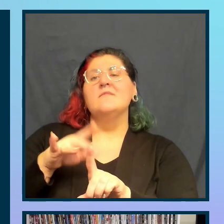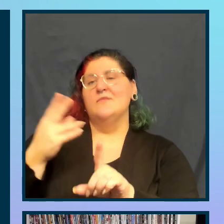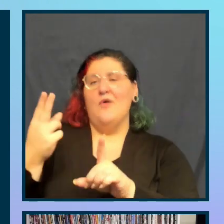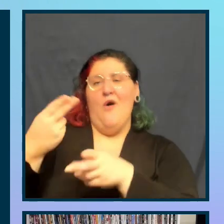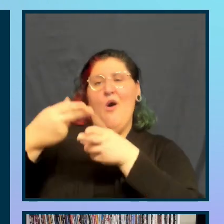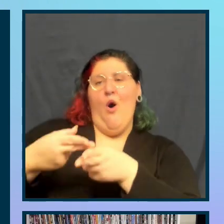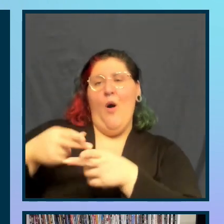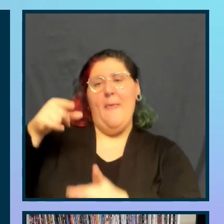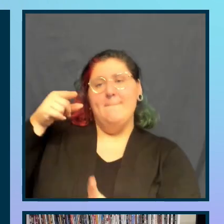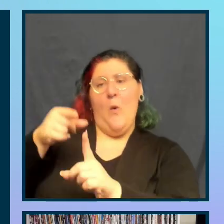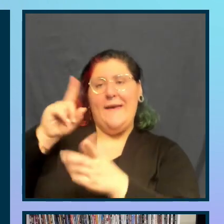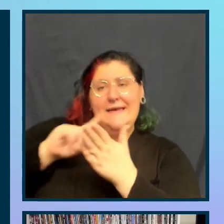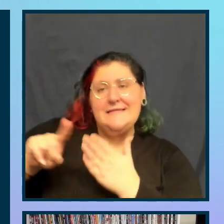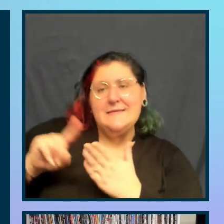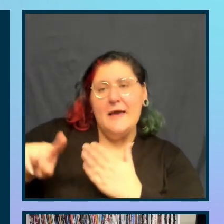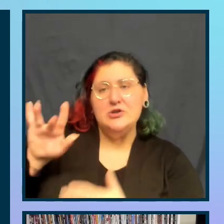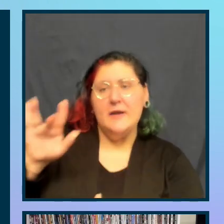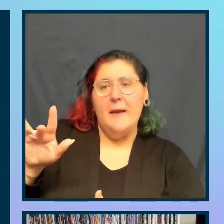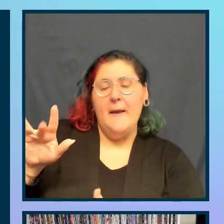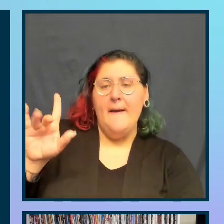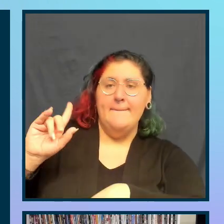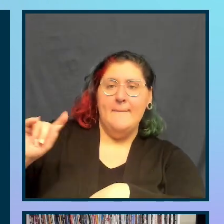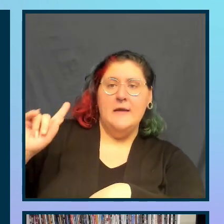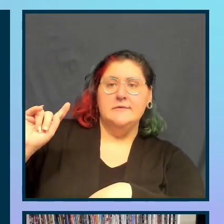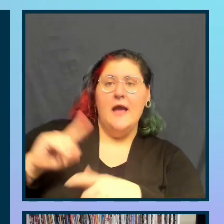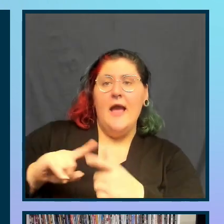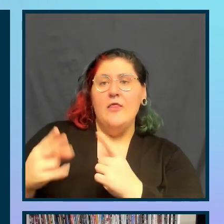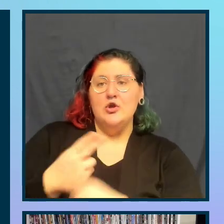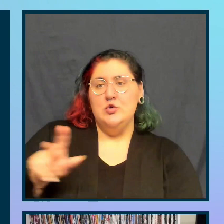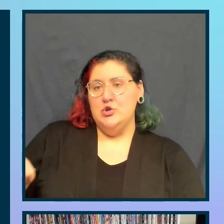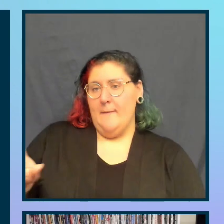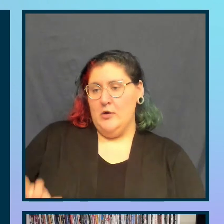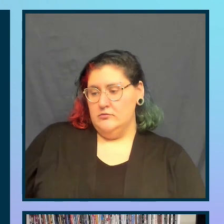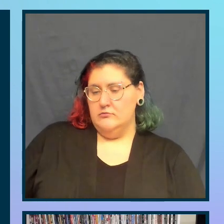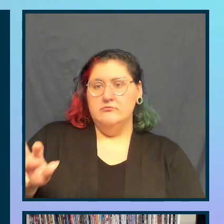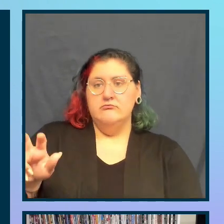and then use the mouse to hover over the UI to be tested. There's a lot of useful information